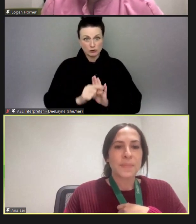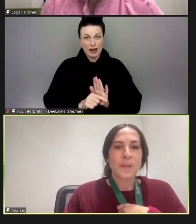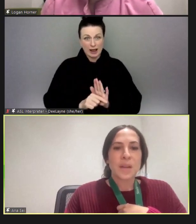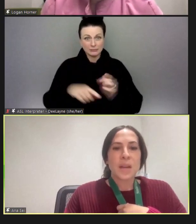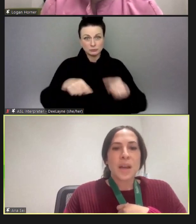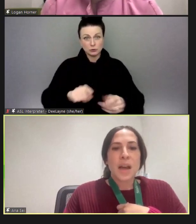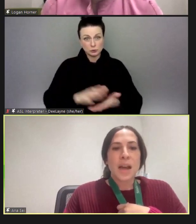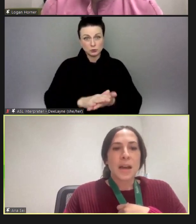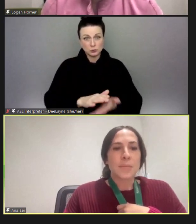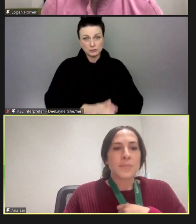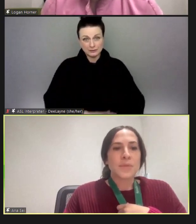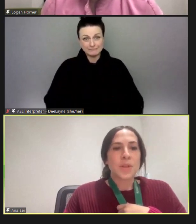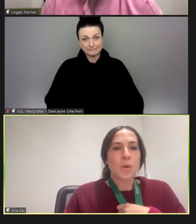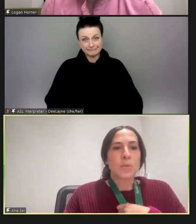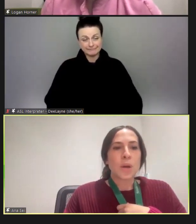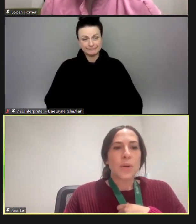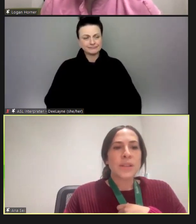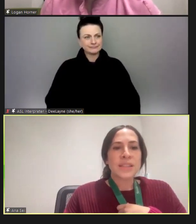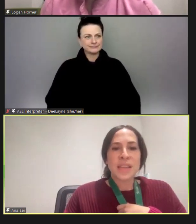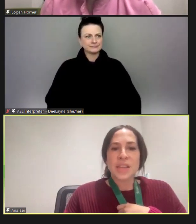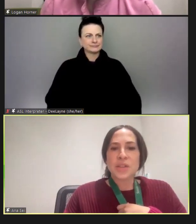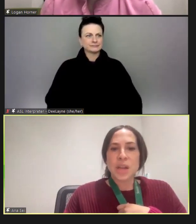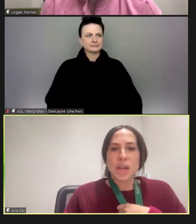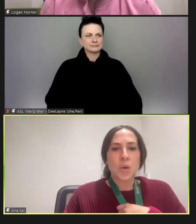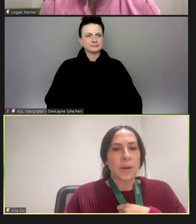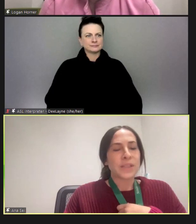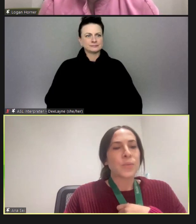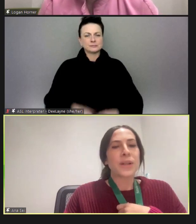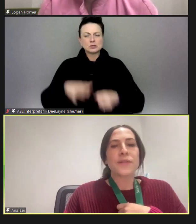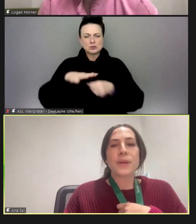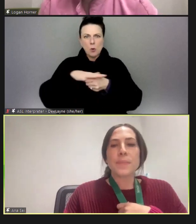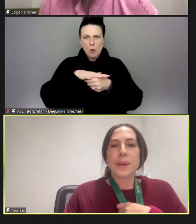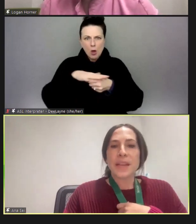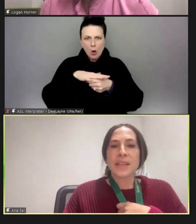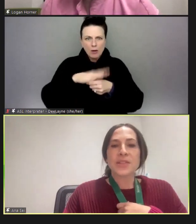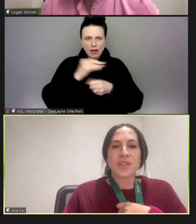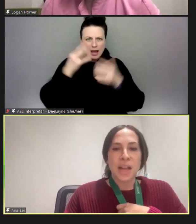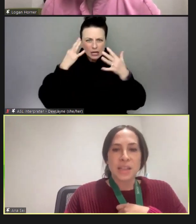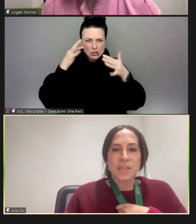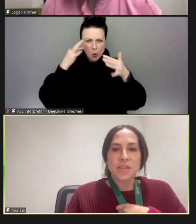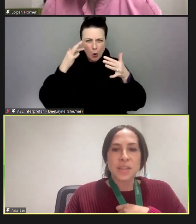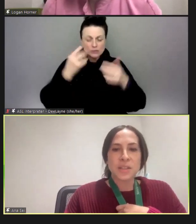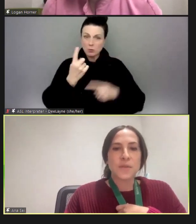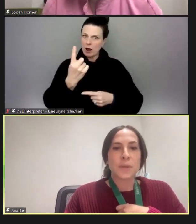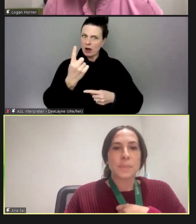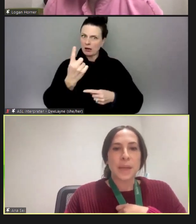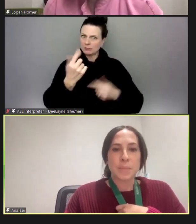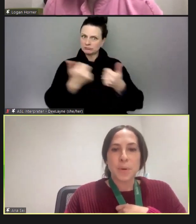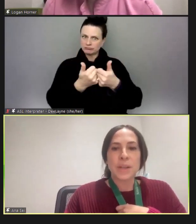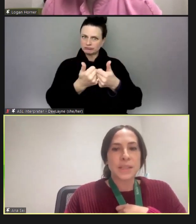School um so localization and noise one